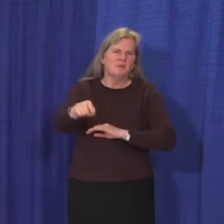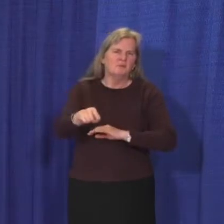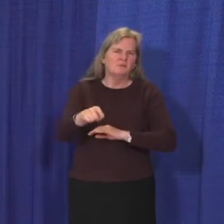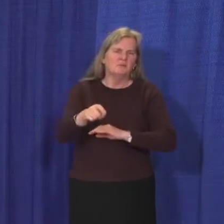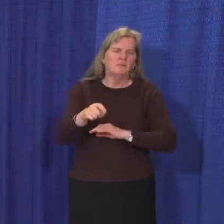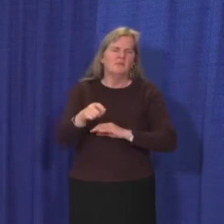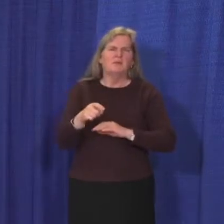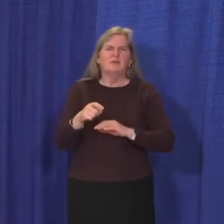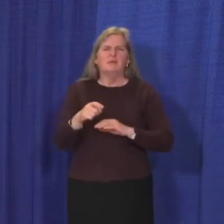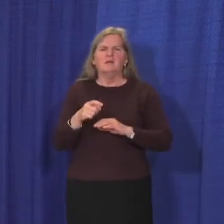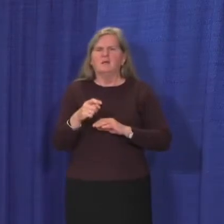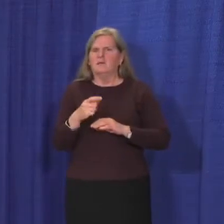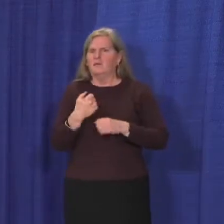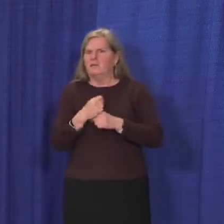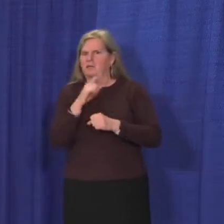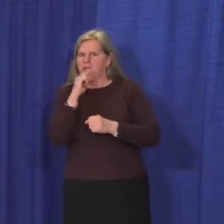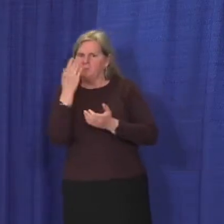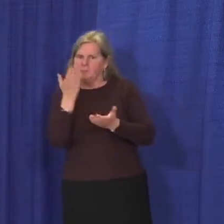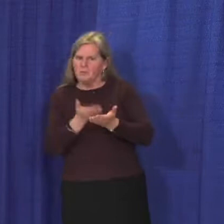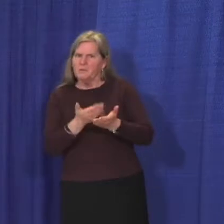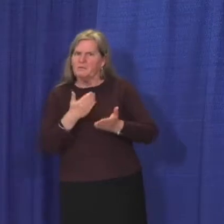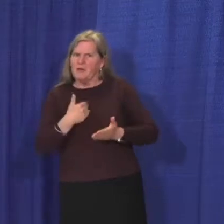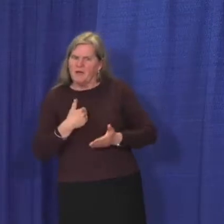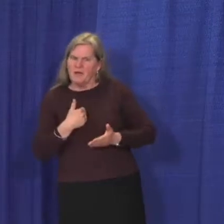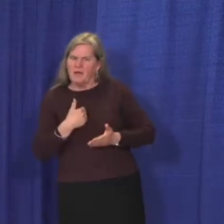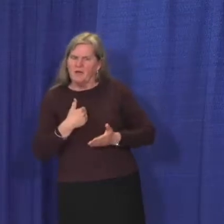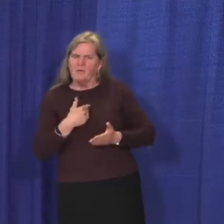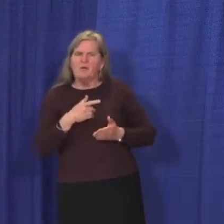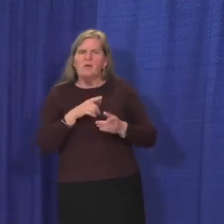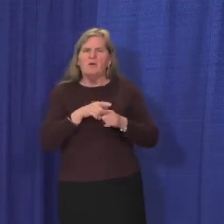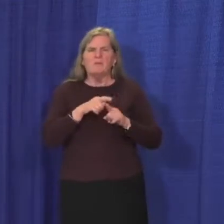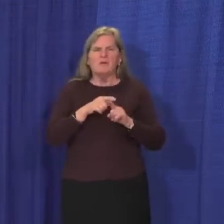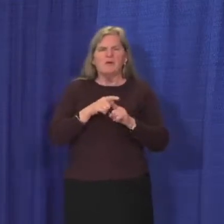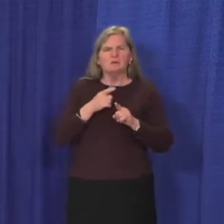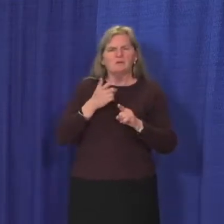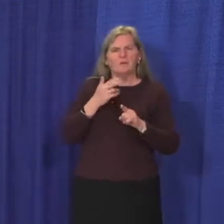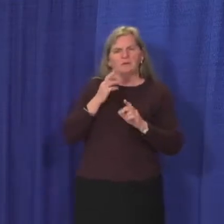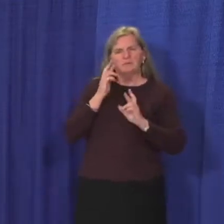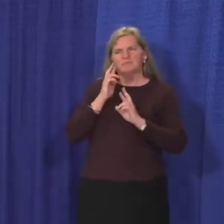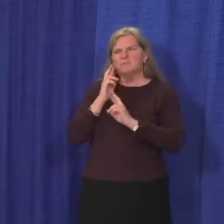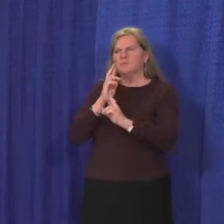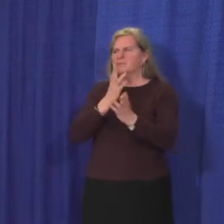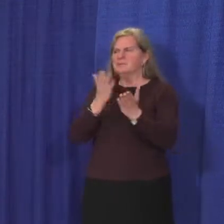have the ability to be verified we want to be respectable of the